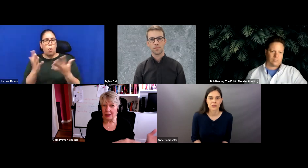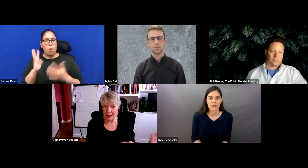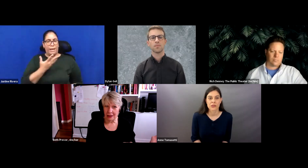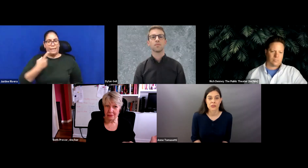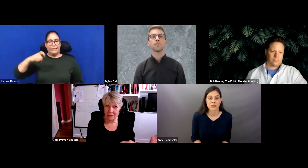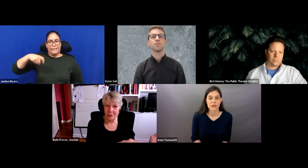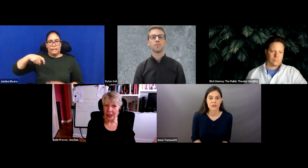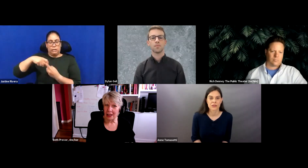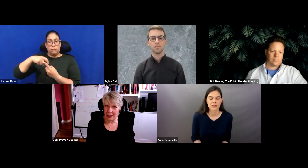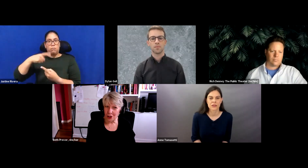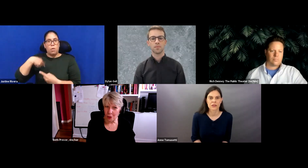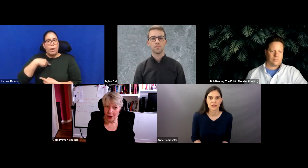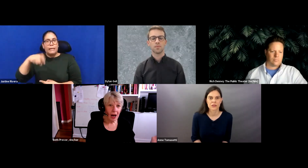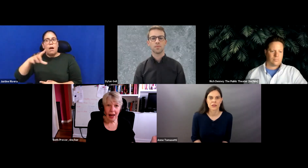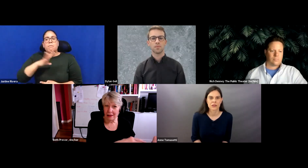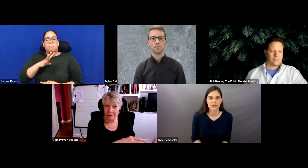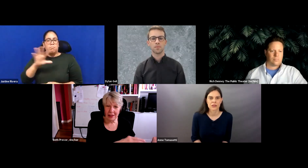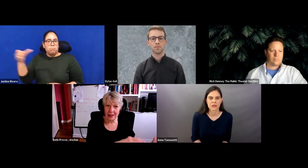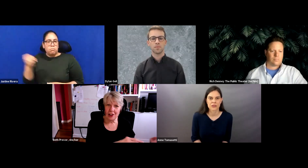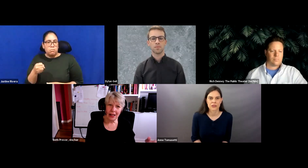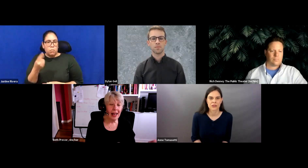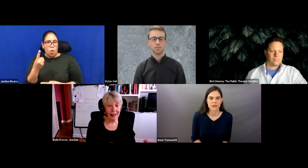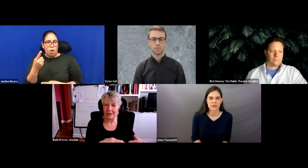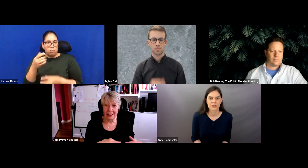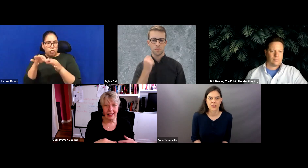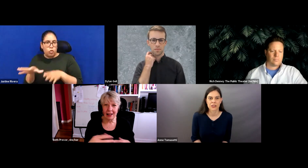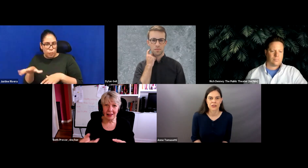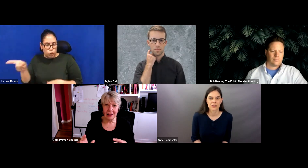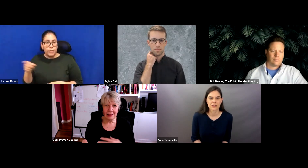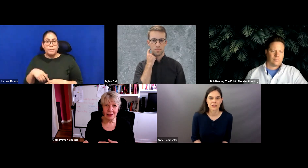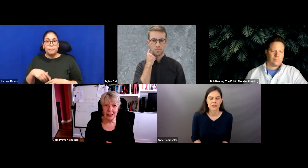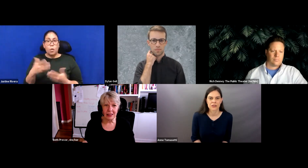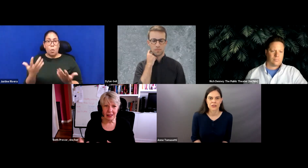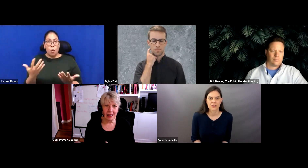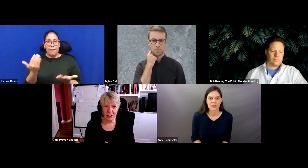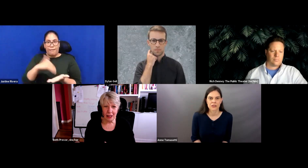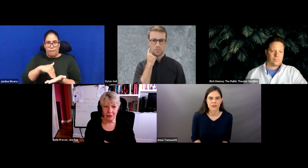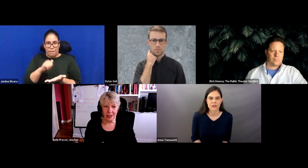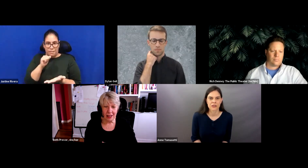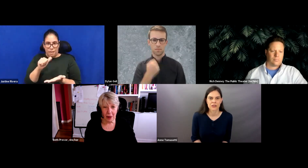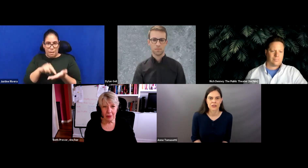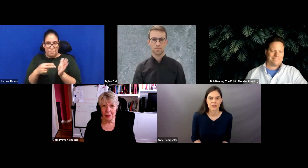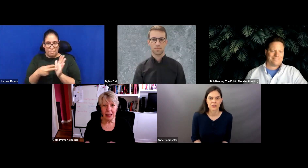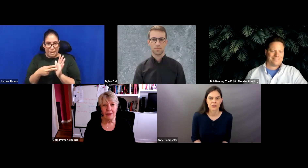need to bring in an interpreter." And you know, and again, I don't mean to gush about Rich and The Public, but